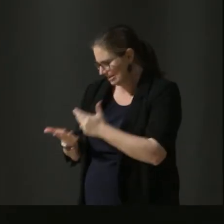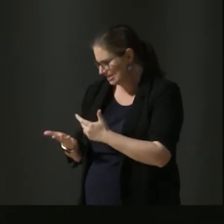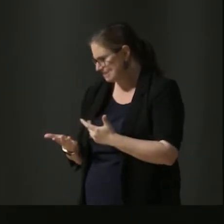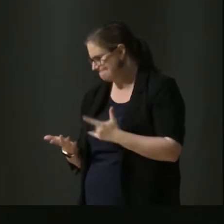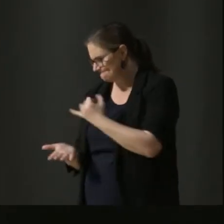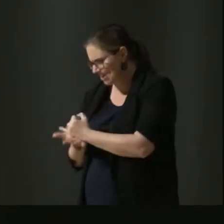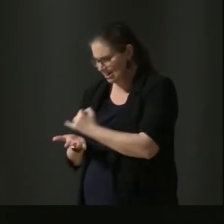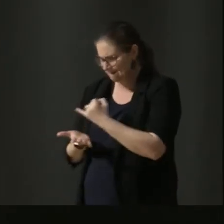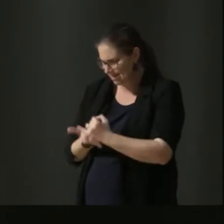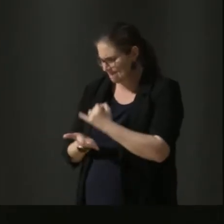helping with this little boy.